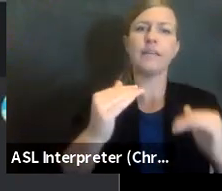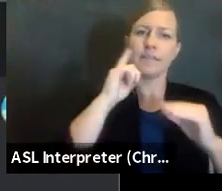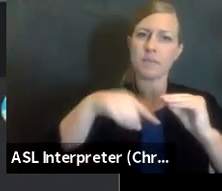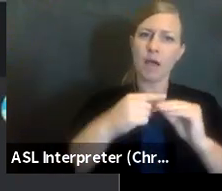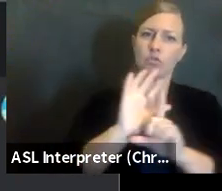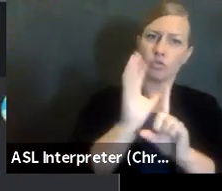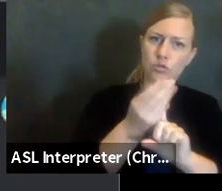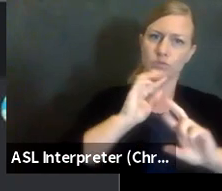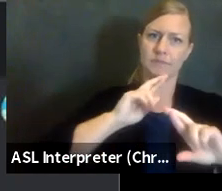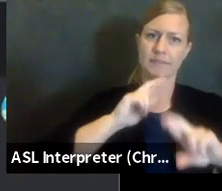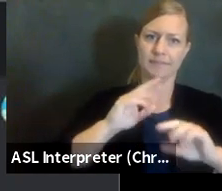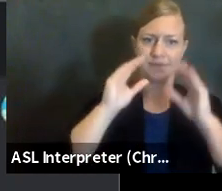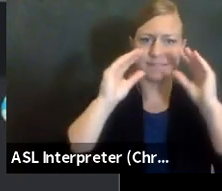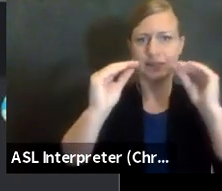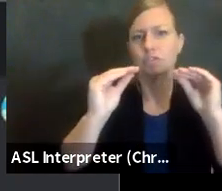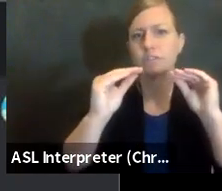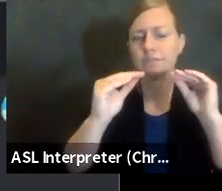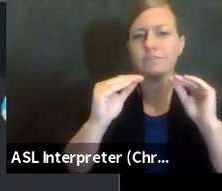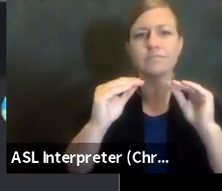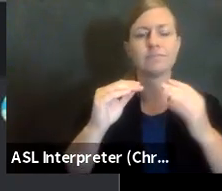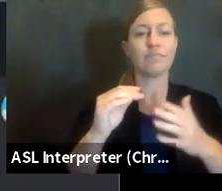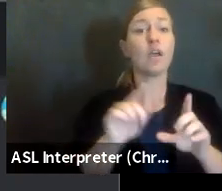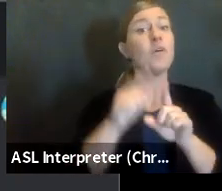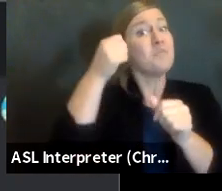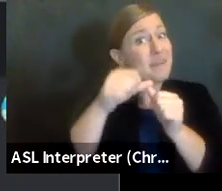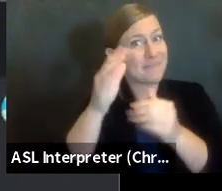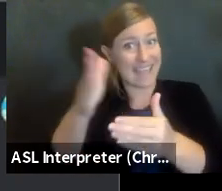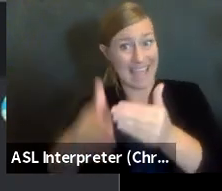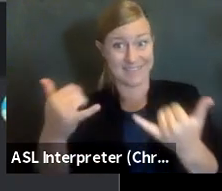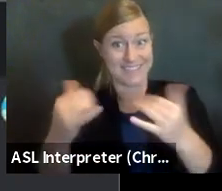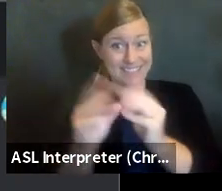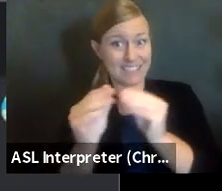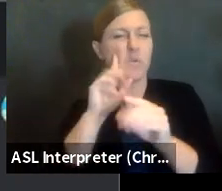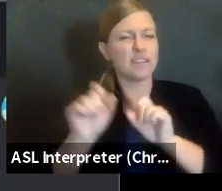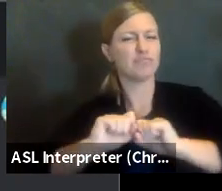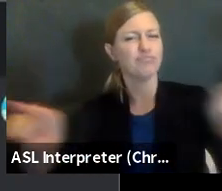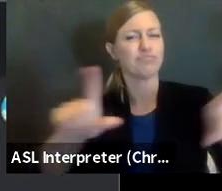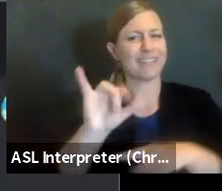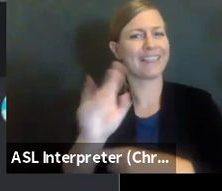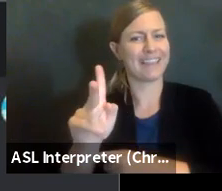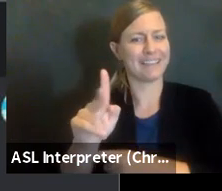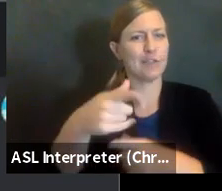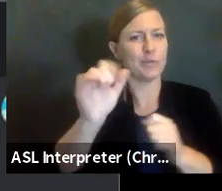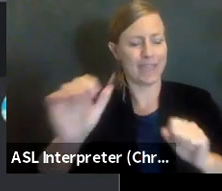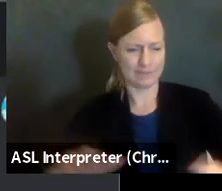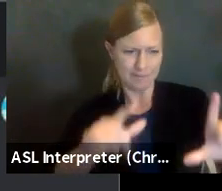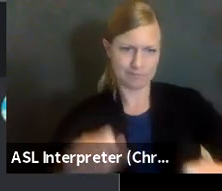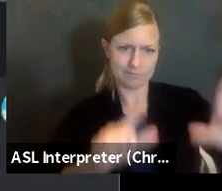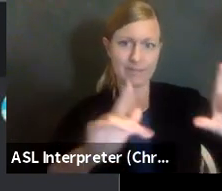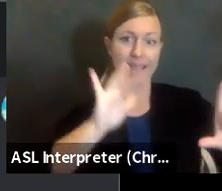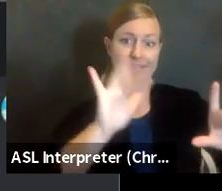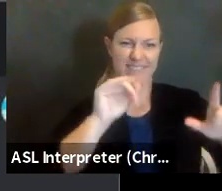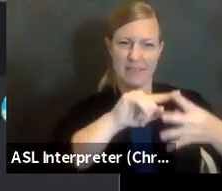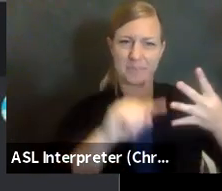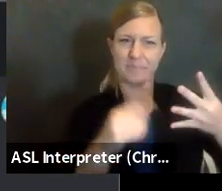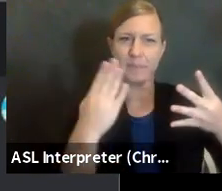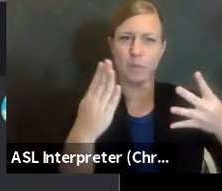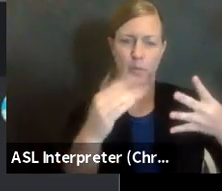ESD 101 - Jeff Crawford: And remember that at the end of today's session, you're going to get a link to all of the slides so that you can click on these links that you see on the screen now. And you can go ahead and investigate further at your own leisure.